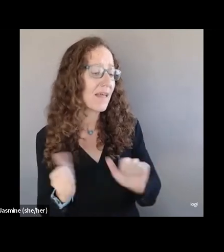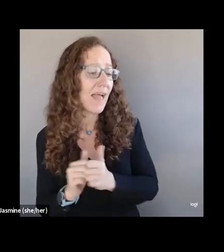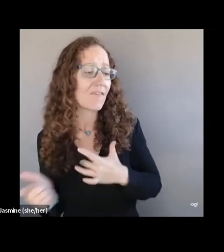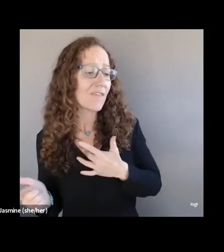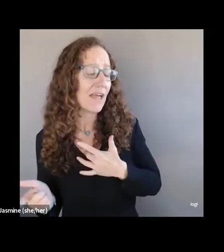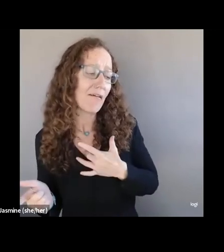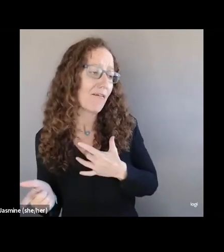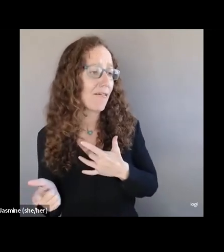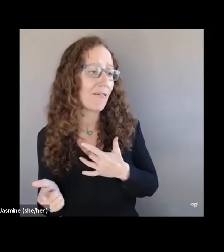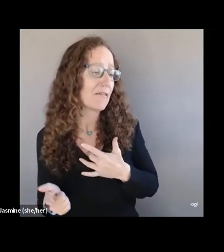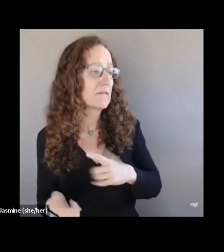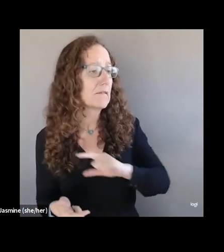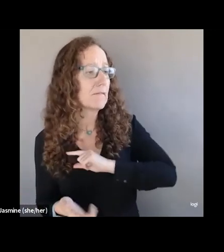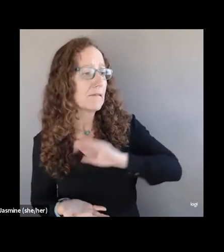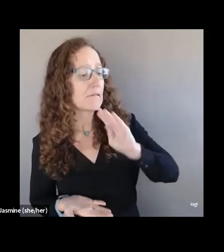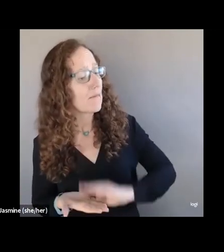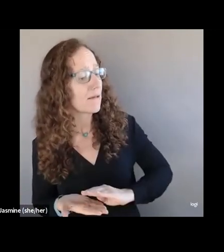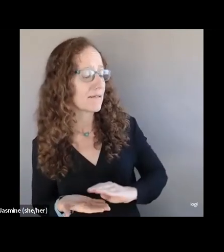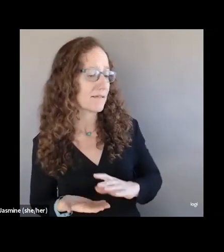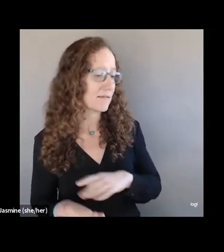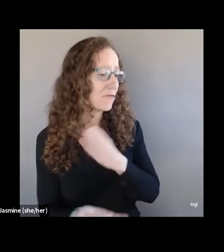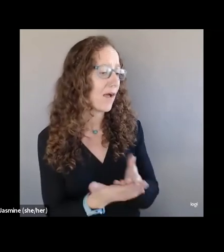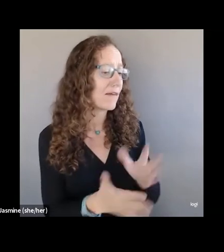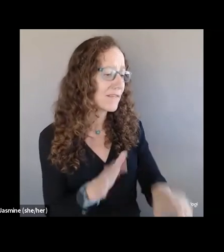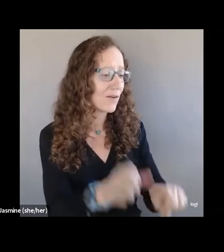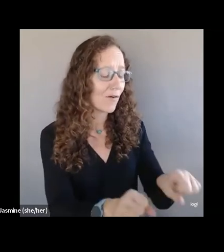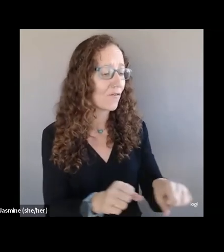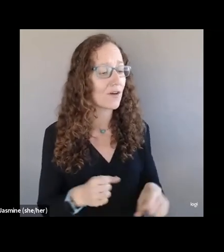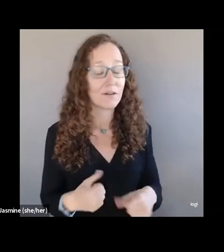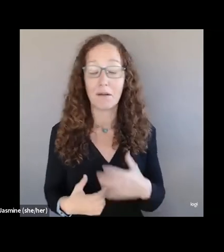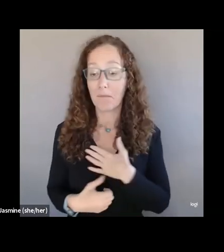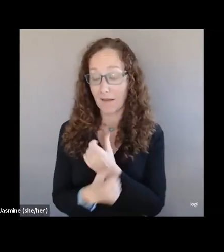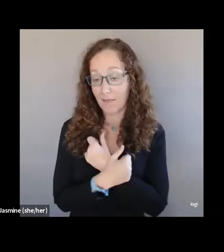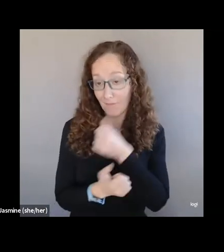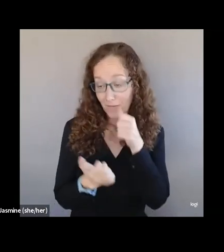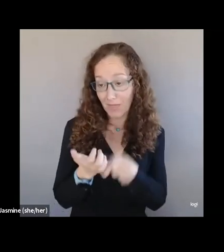says to you and says to me feel badly about it, dear one, but